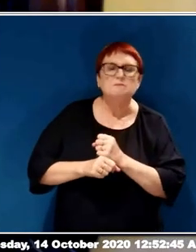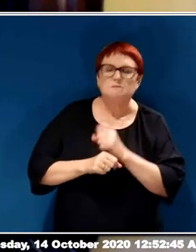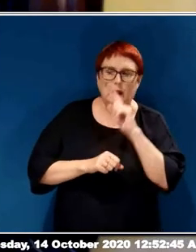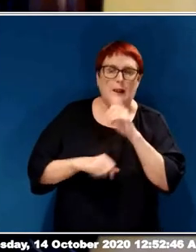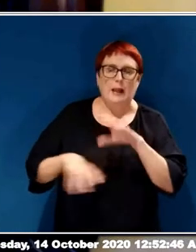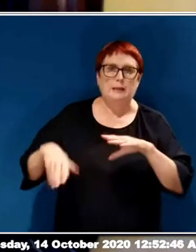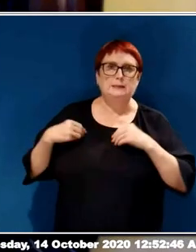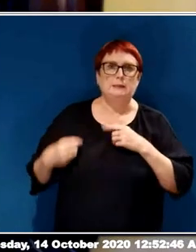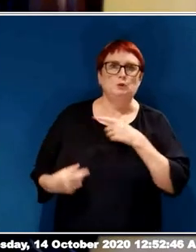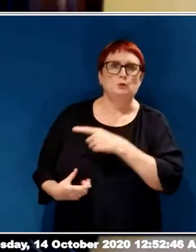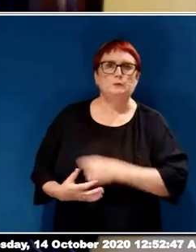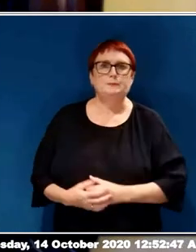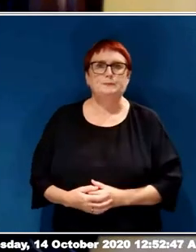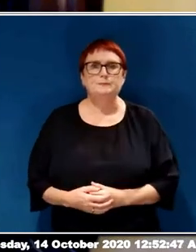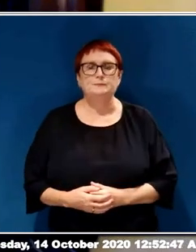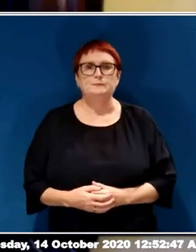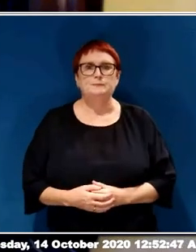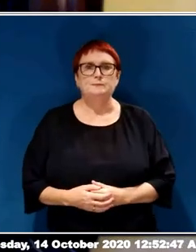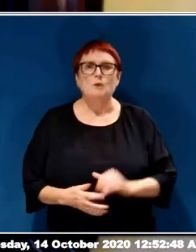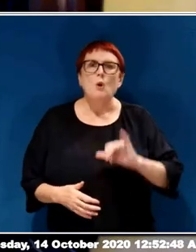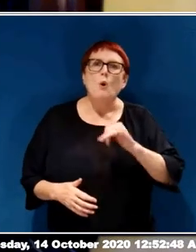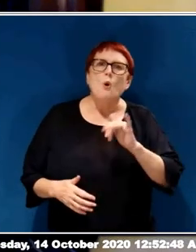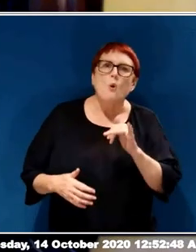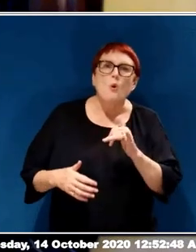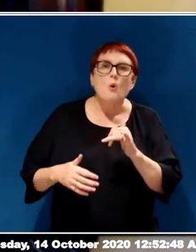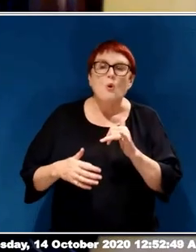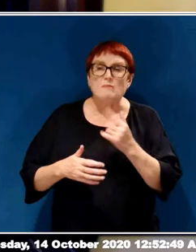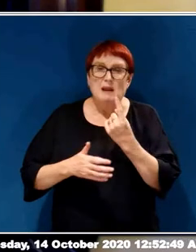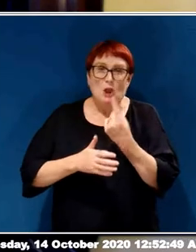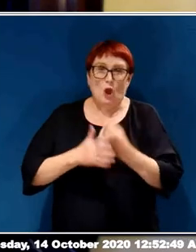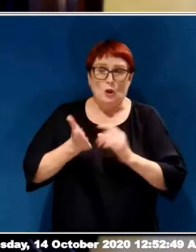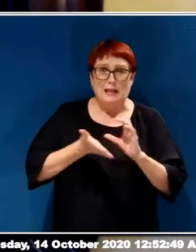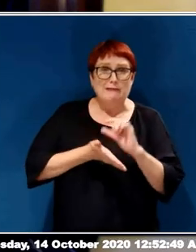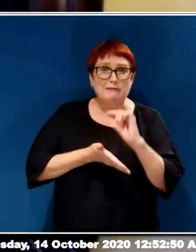hours covered by the funding covers an aide for", for example.